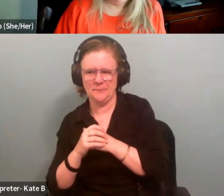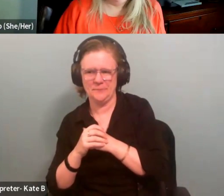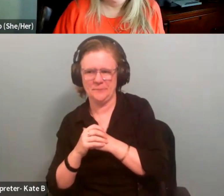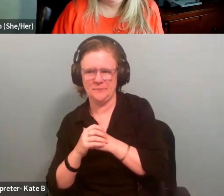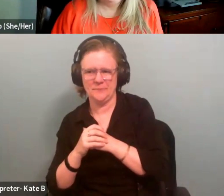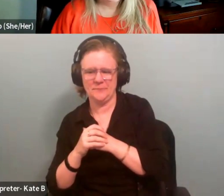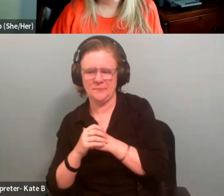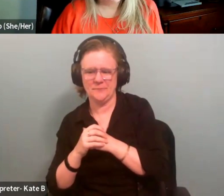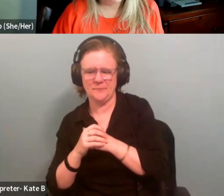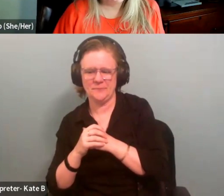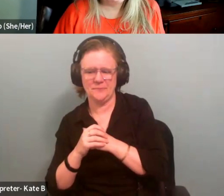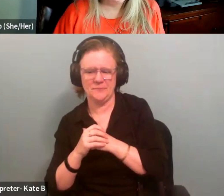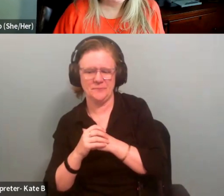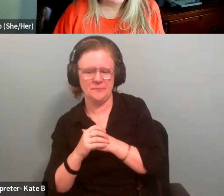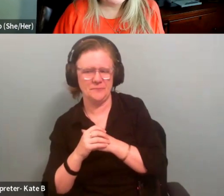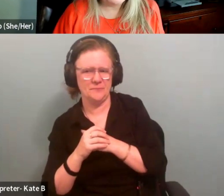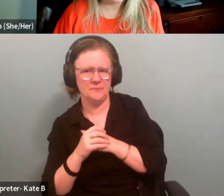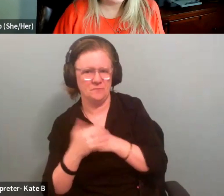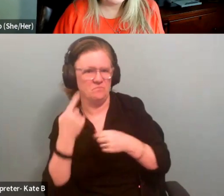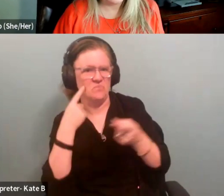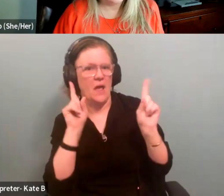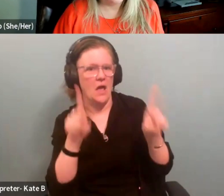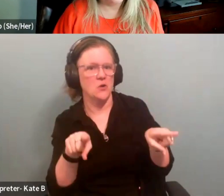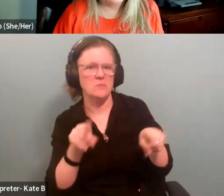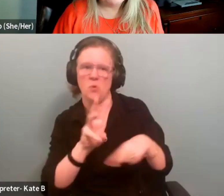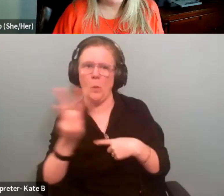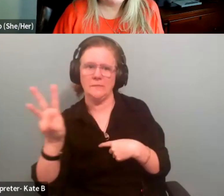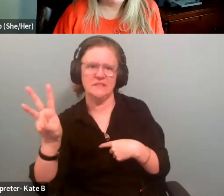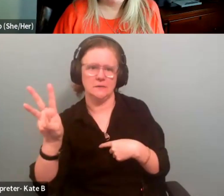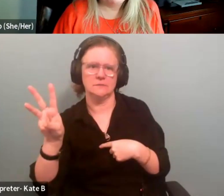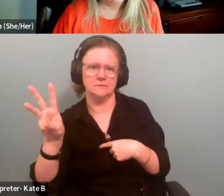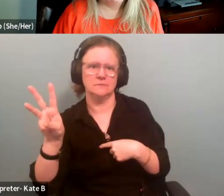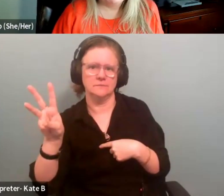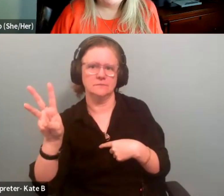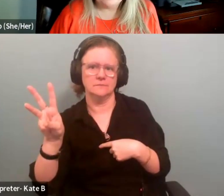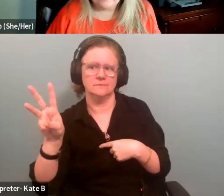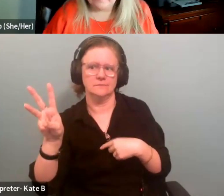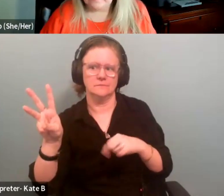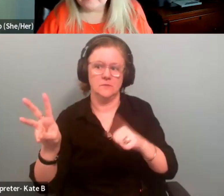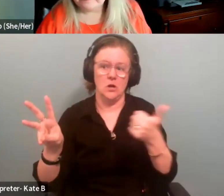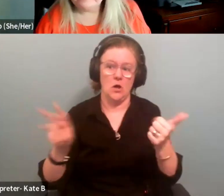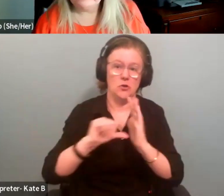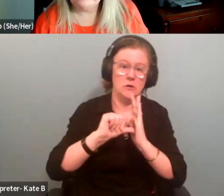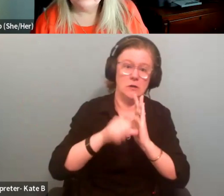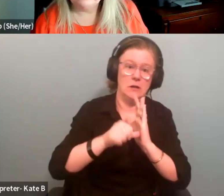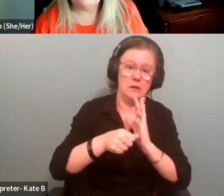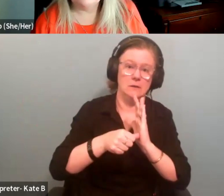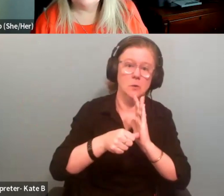Toni Donnelly: Yeah, I would. Well, I would agree, I point to the website. The other thing that I would just like to highlight is the role of your